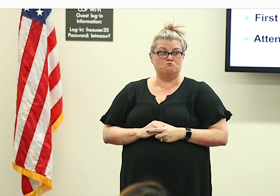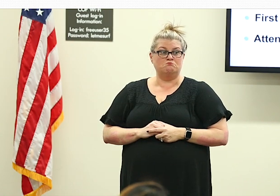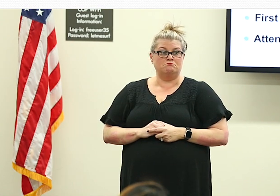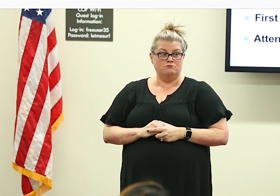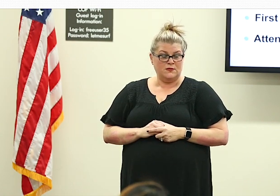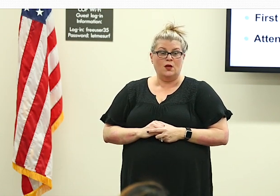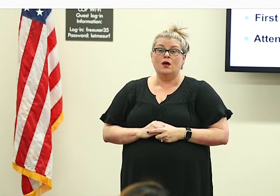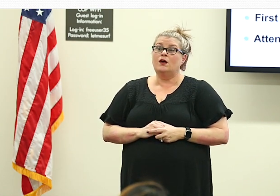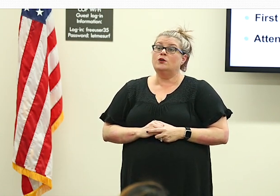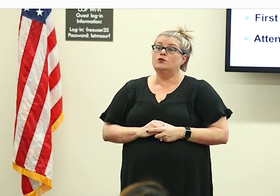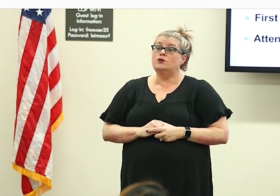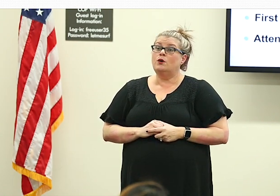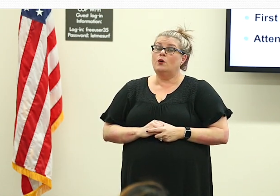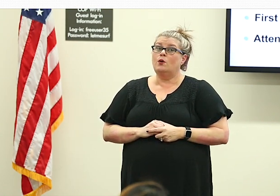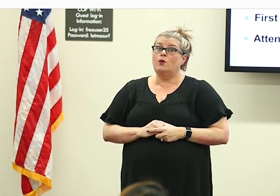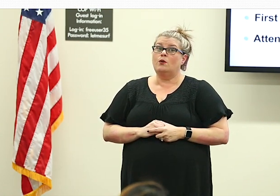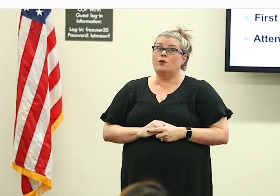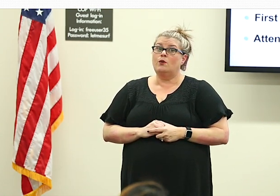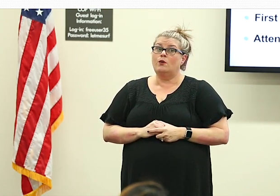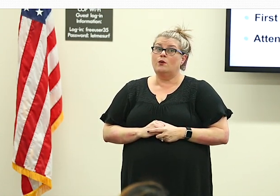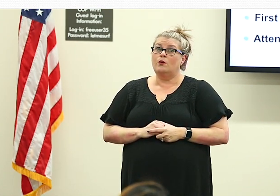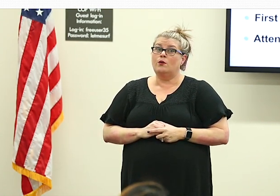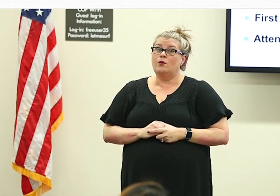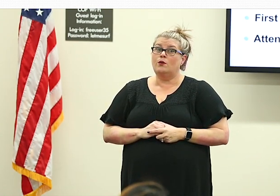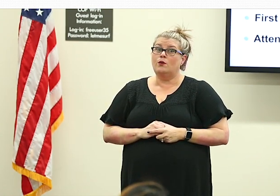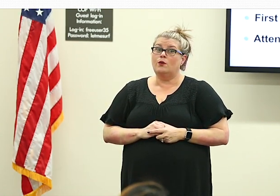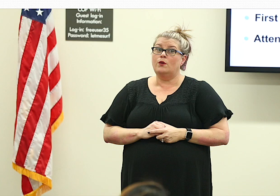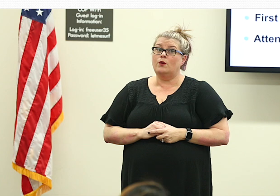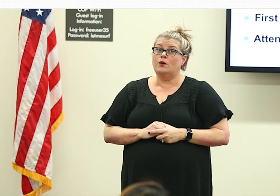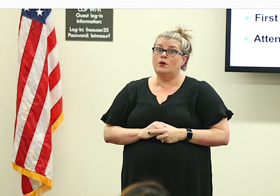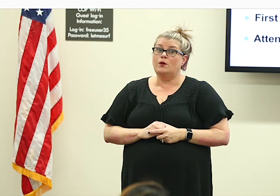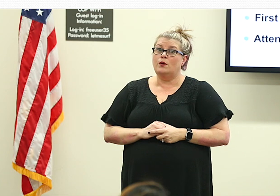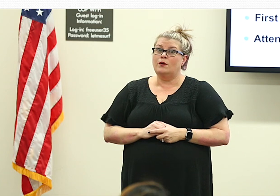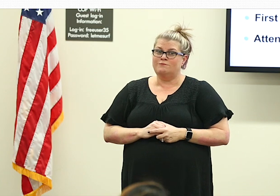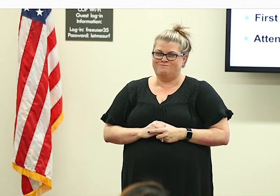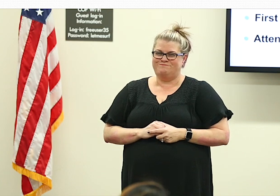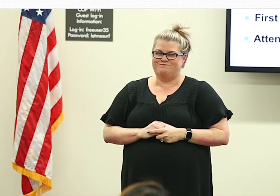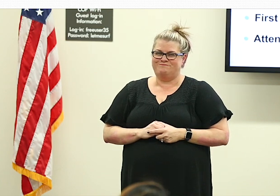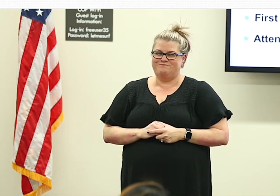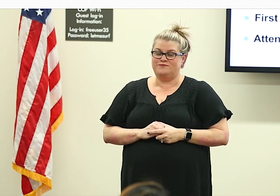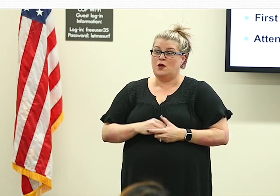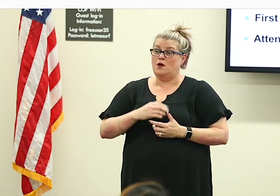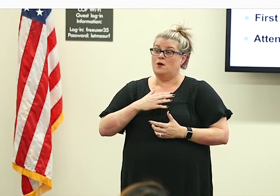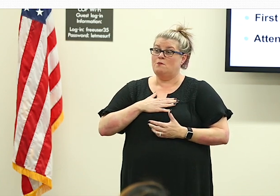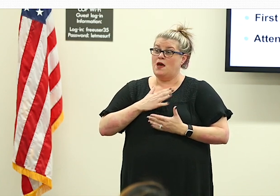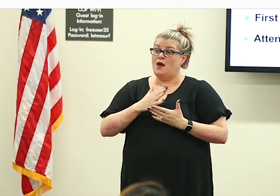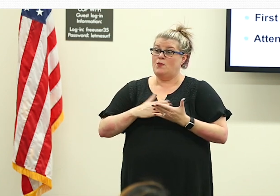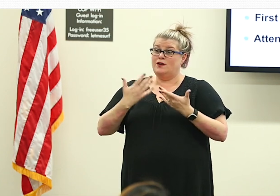Okay so, I'm gonna turn the presentation over to Lesley Casto,